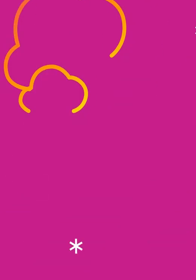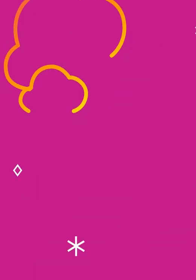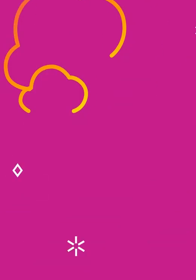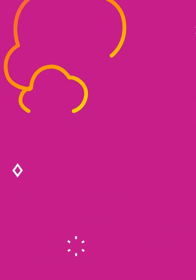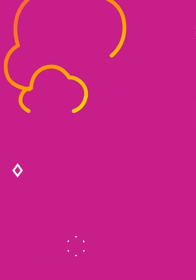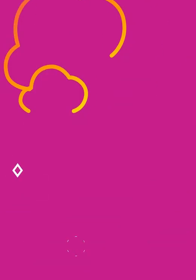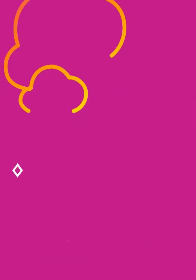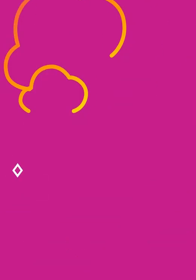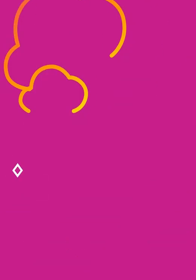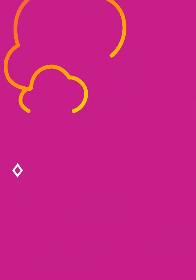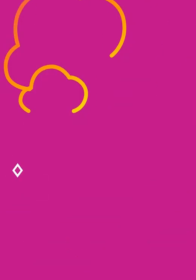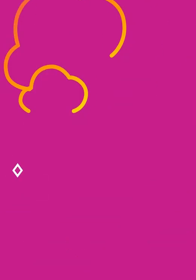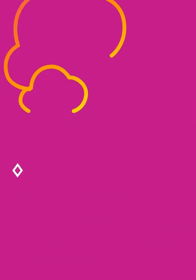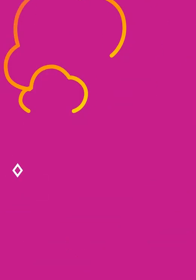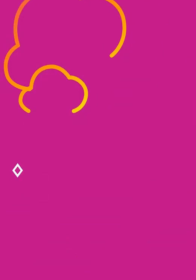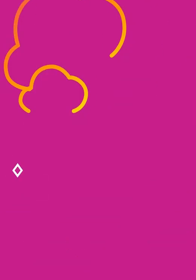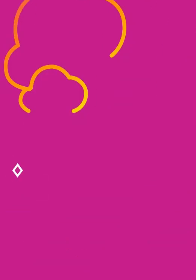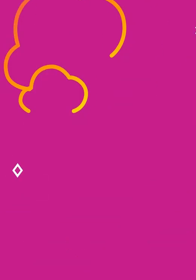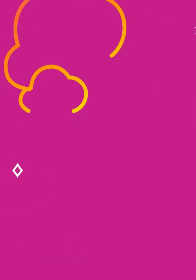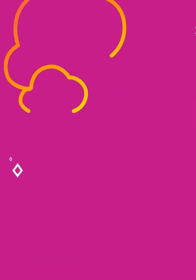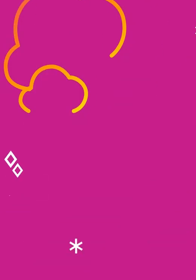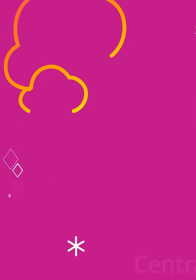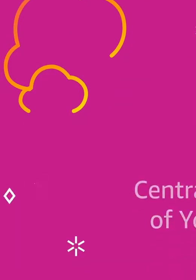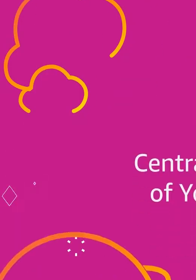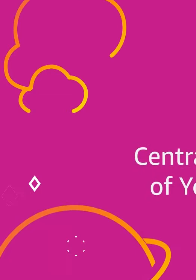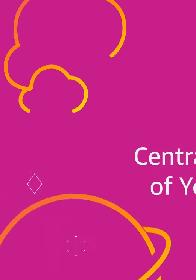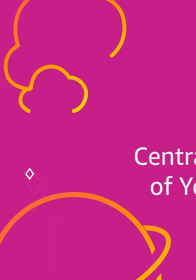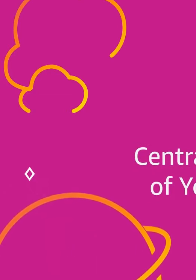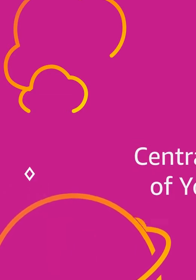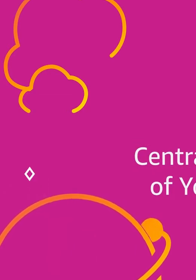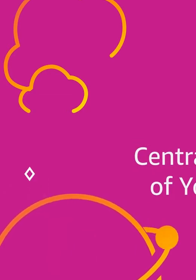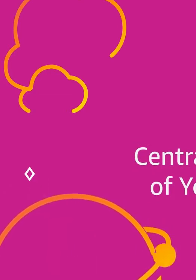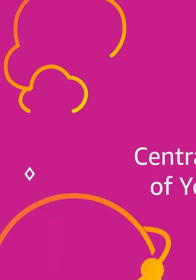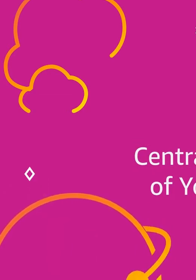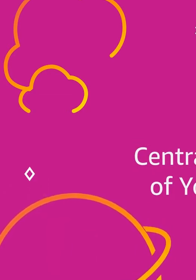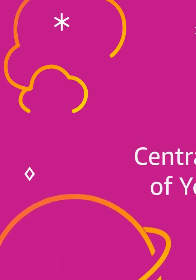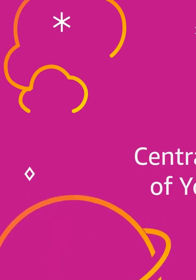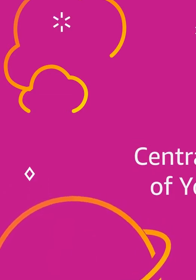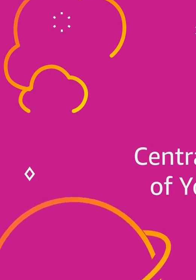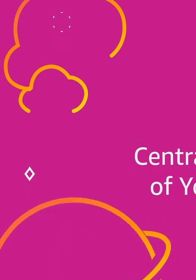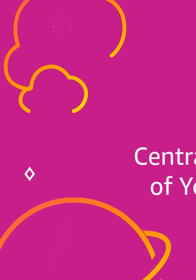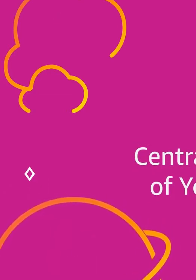(engines revving) (rocket whooshing)